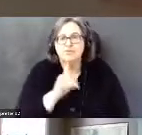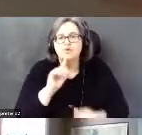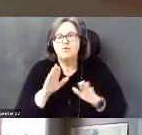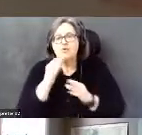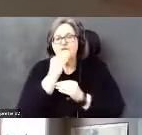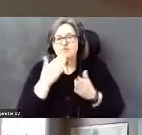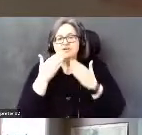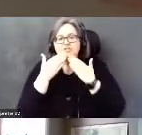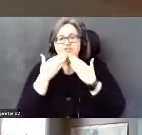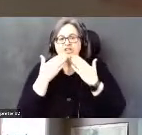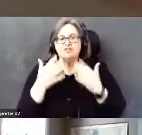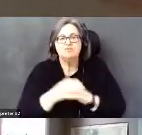information. Thank you so much. Let's